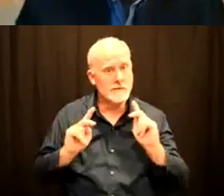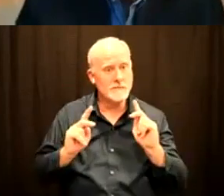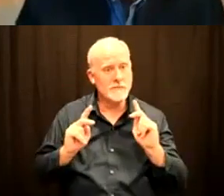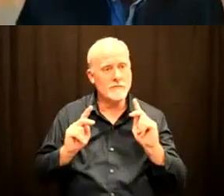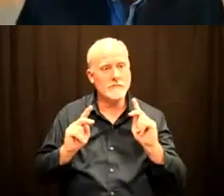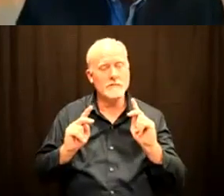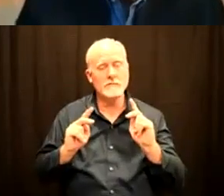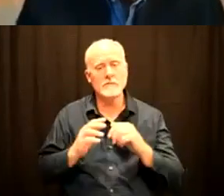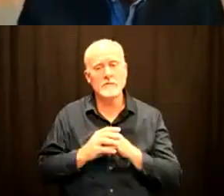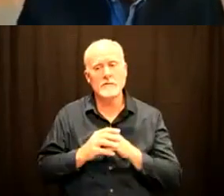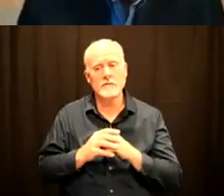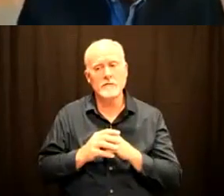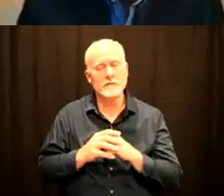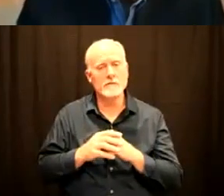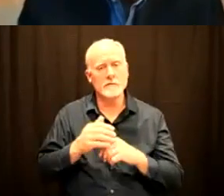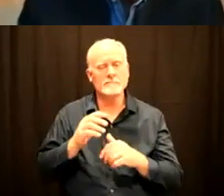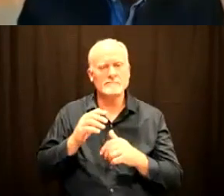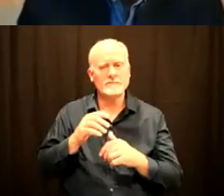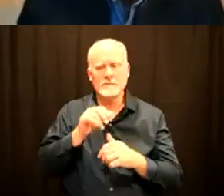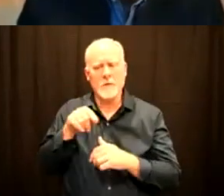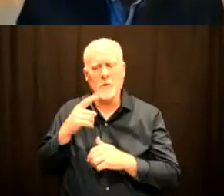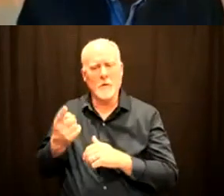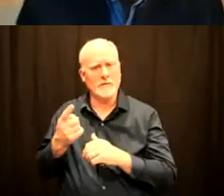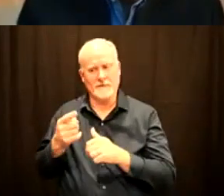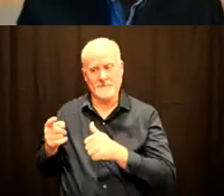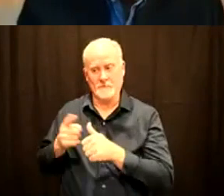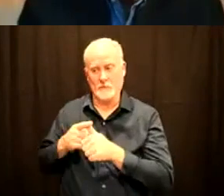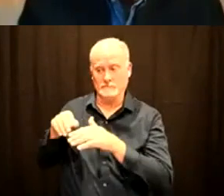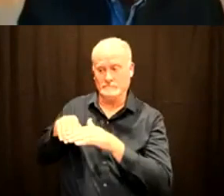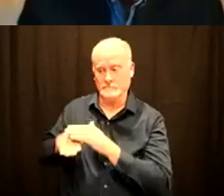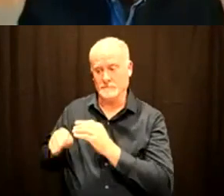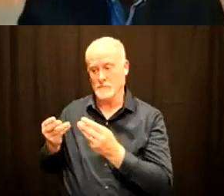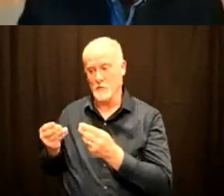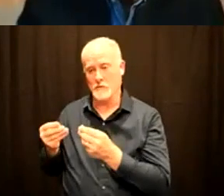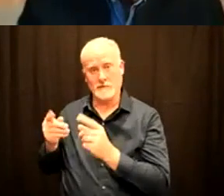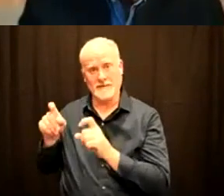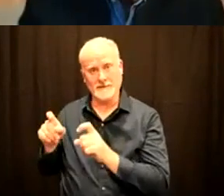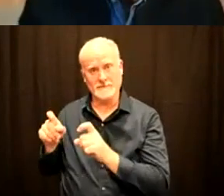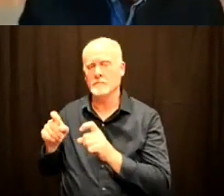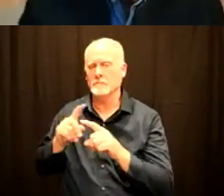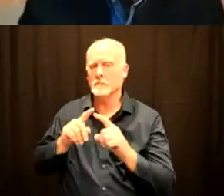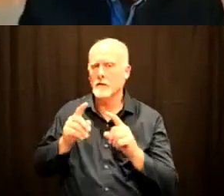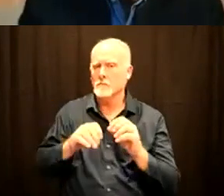an entry test was the best method forward for some of you this may mean that you'll be teaching in a